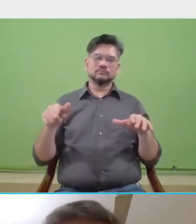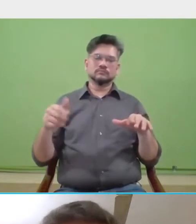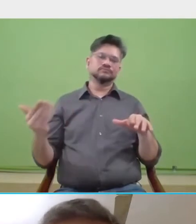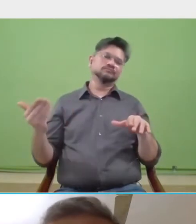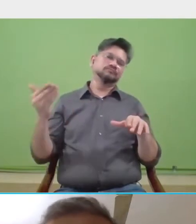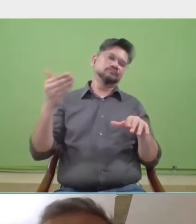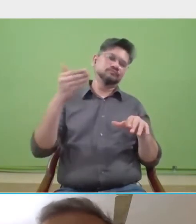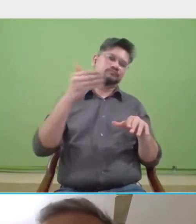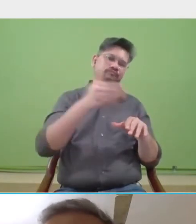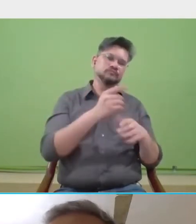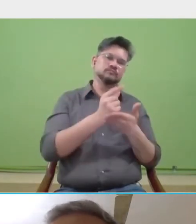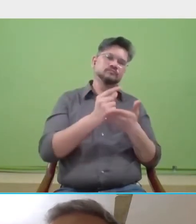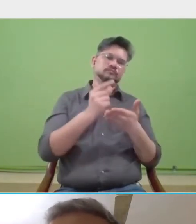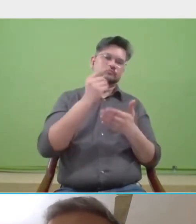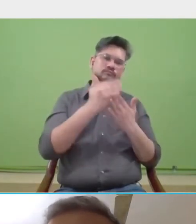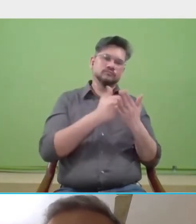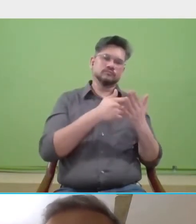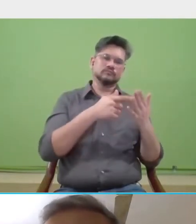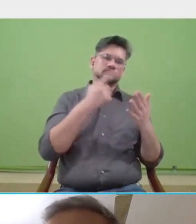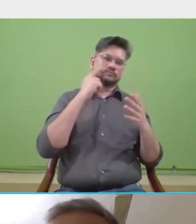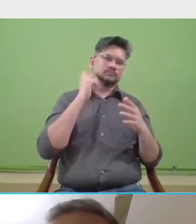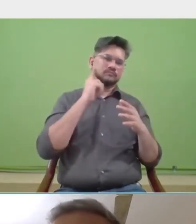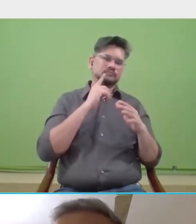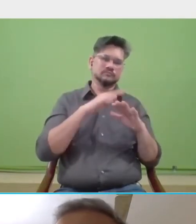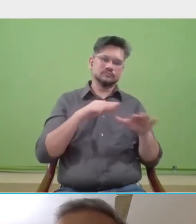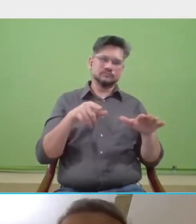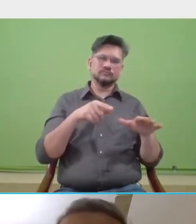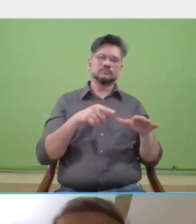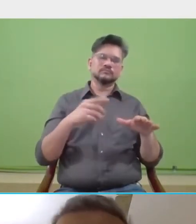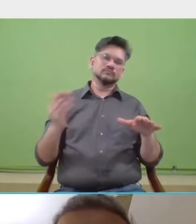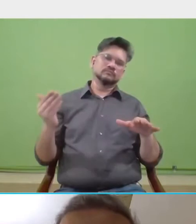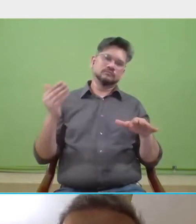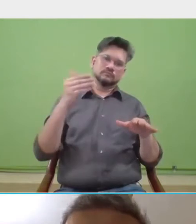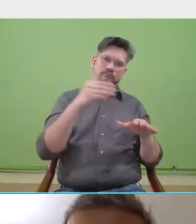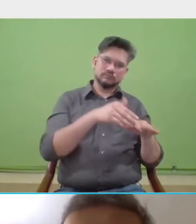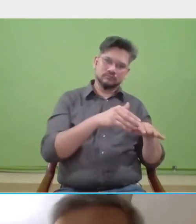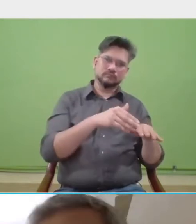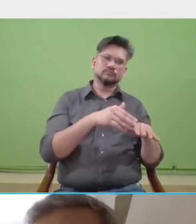university programs which were created for deaf students and they because they were more or less